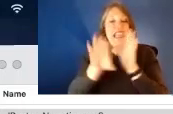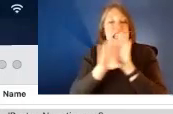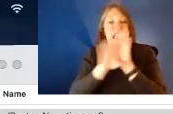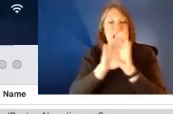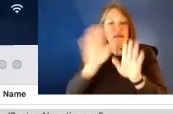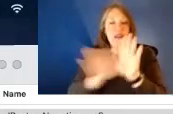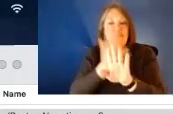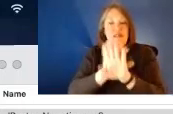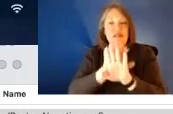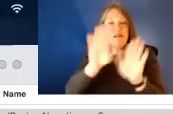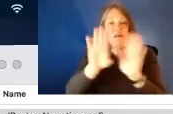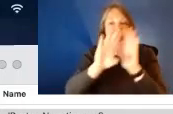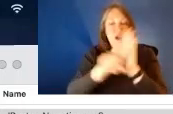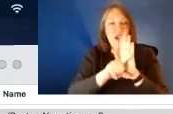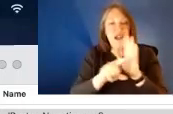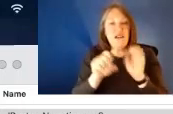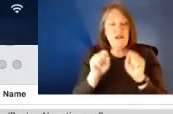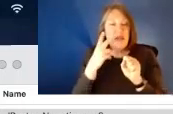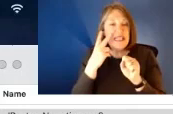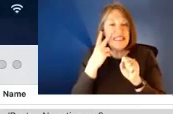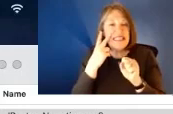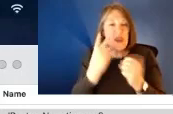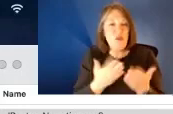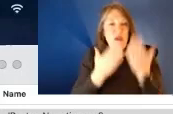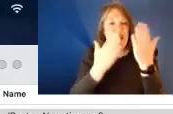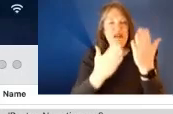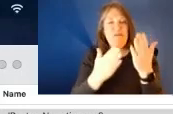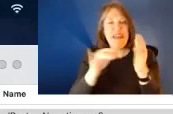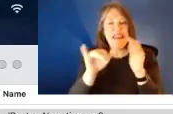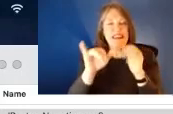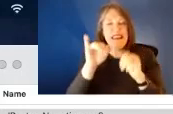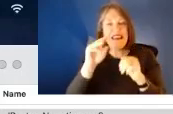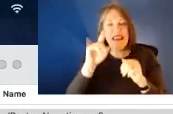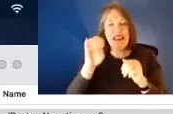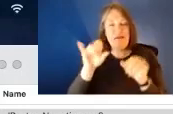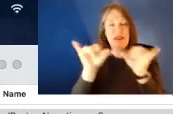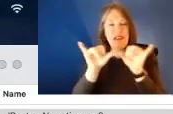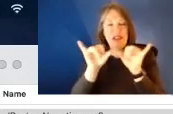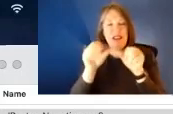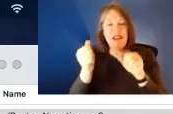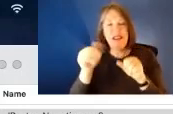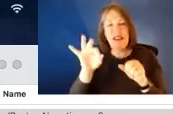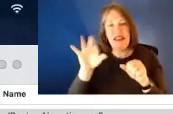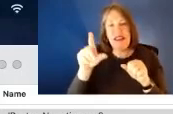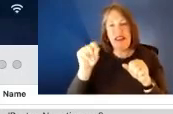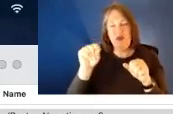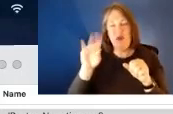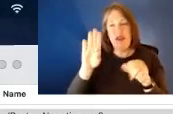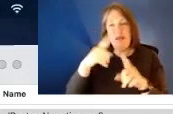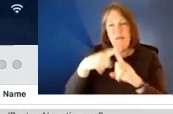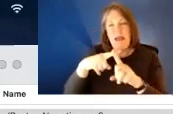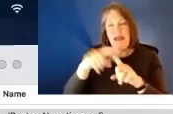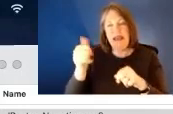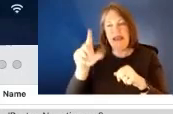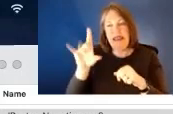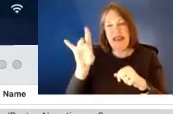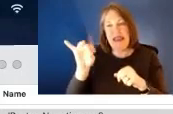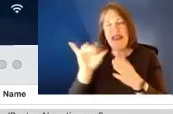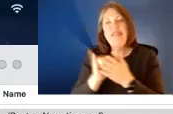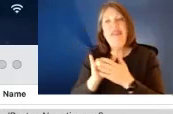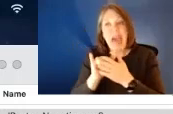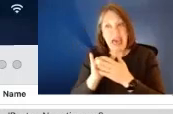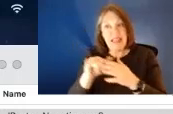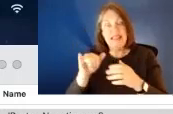06:54:42 You can see here the recommended resolution of 1920 by 1080, that is the recommended